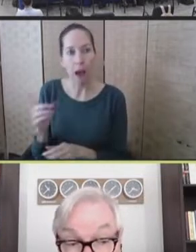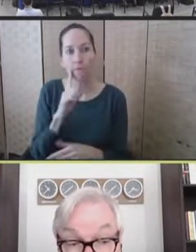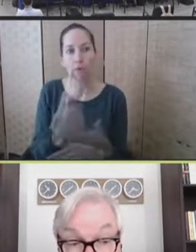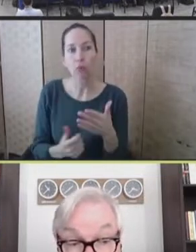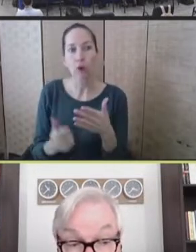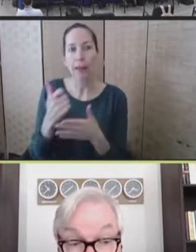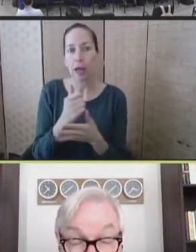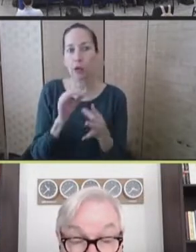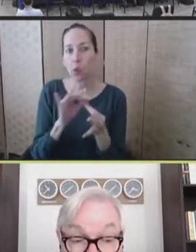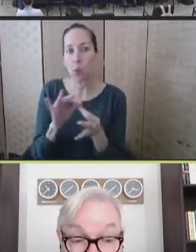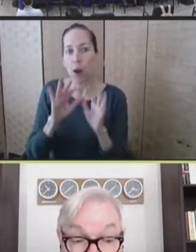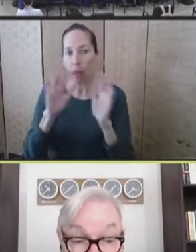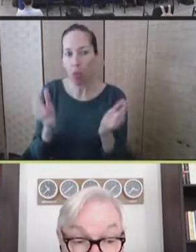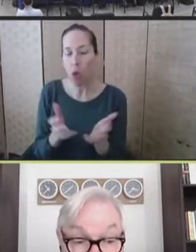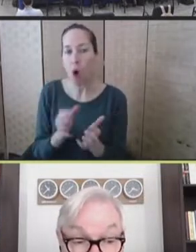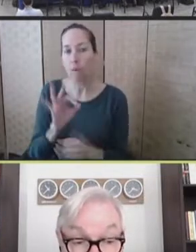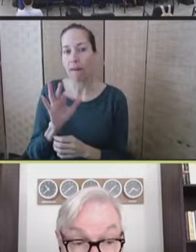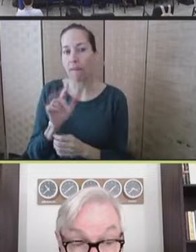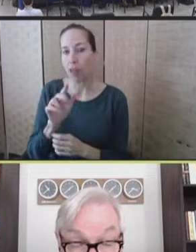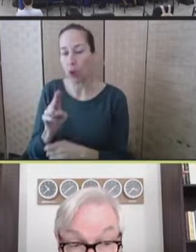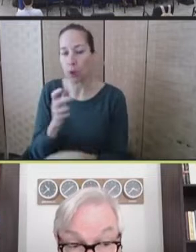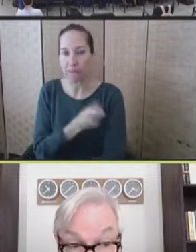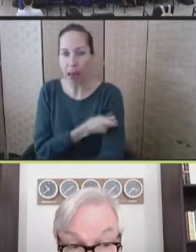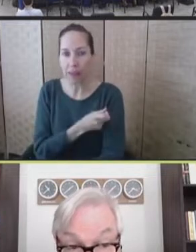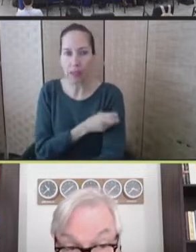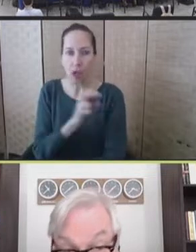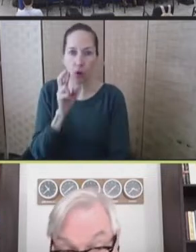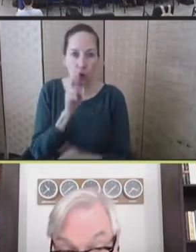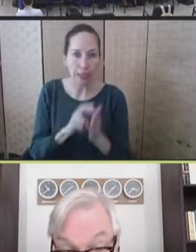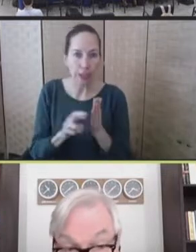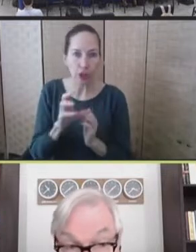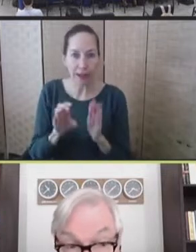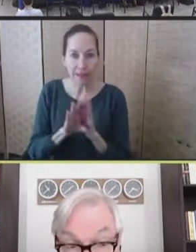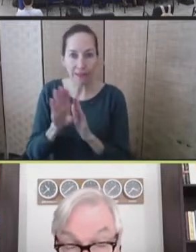R&D. We've identified a number of issues and barriers.